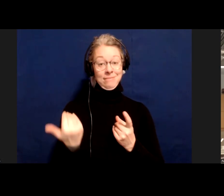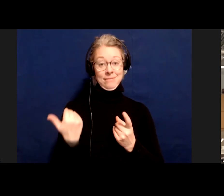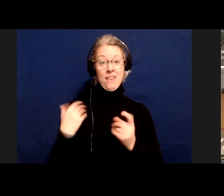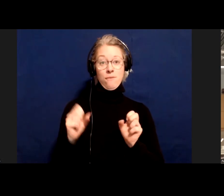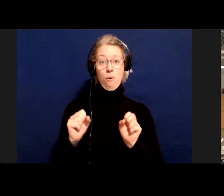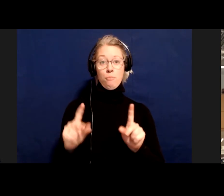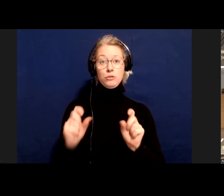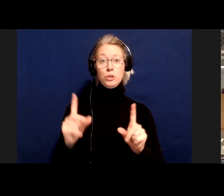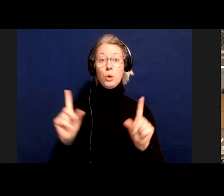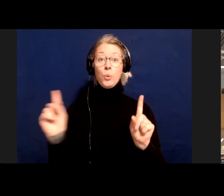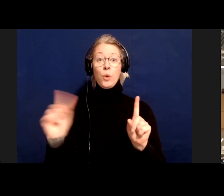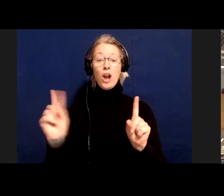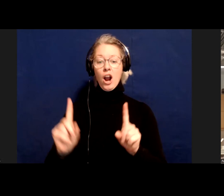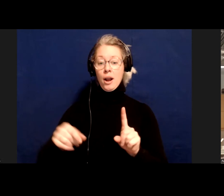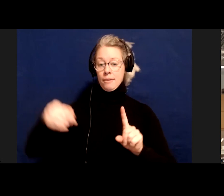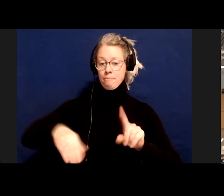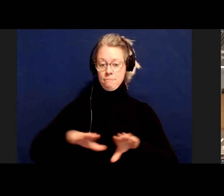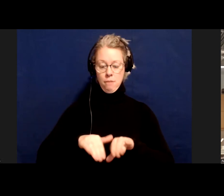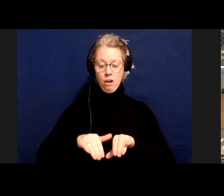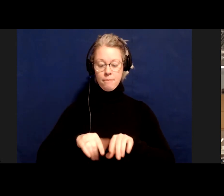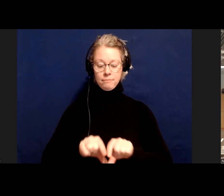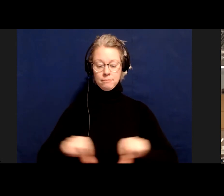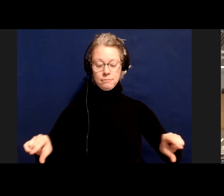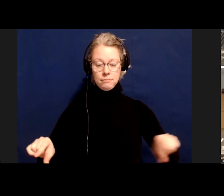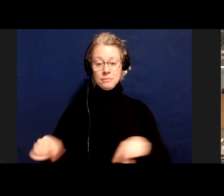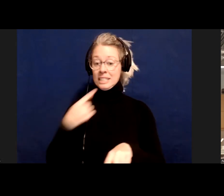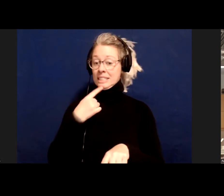them into the Q&A box. And if you look at the bottom of your screen, you'll see a Q